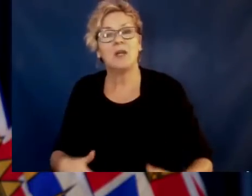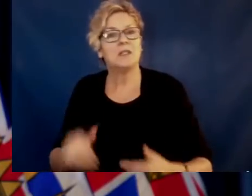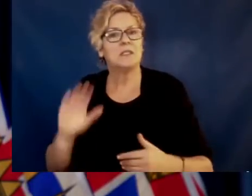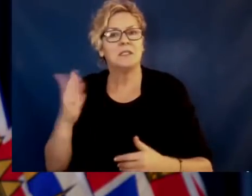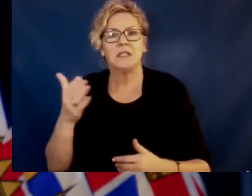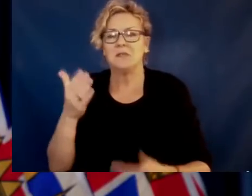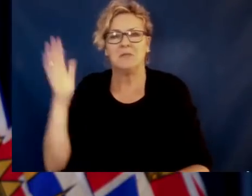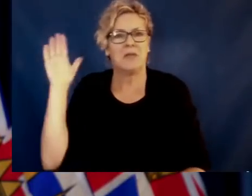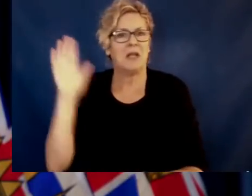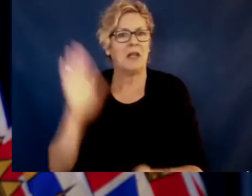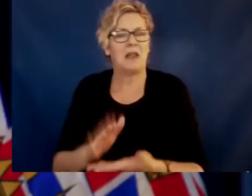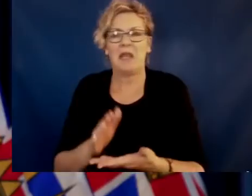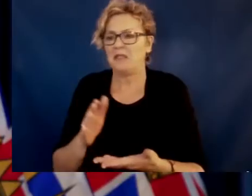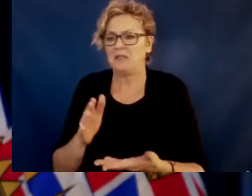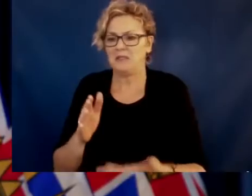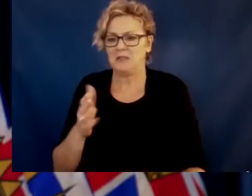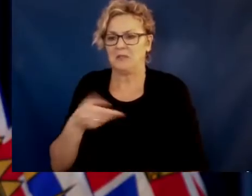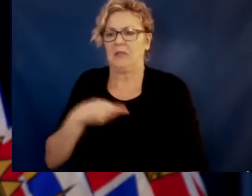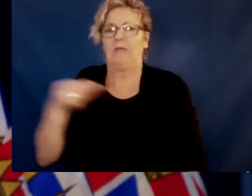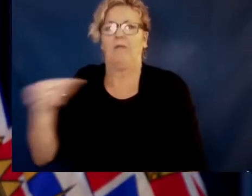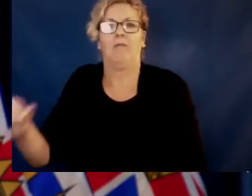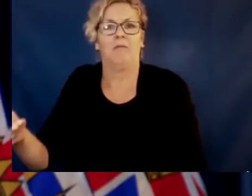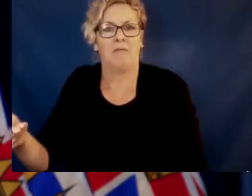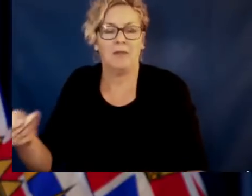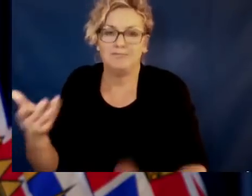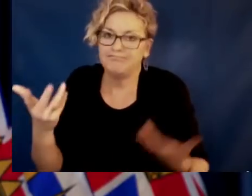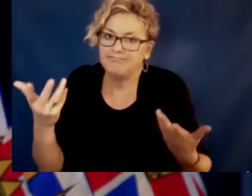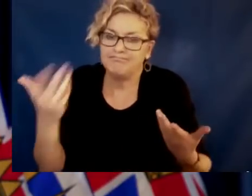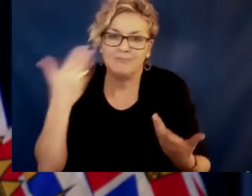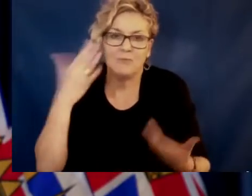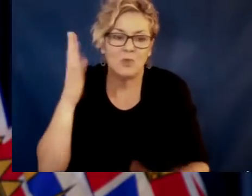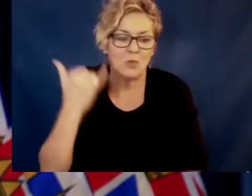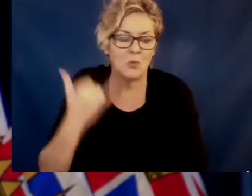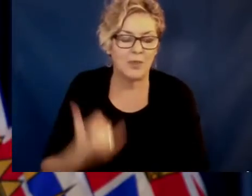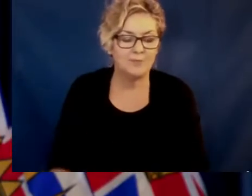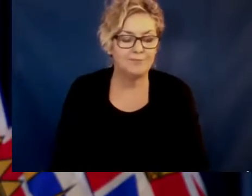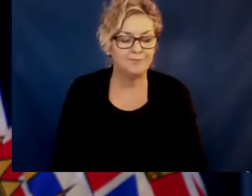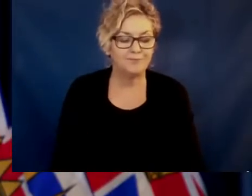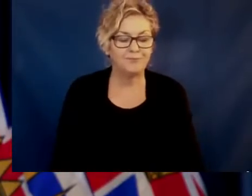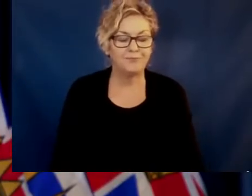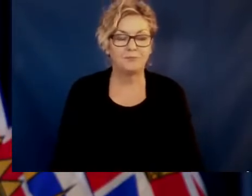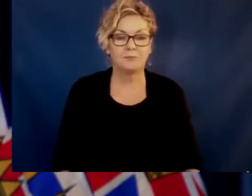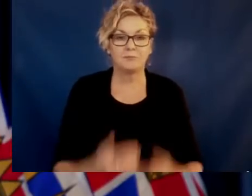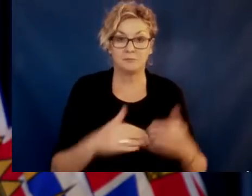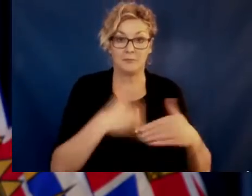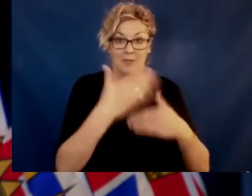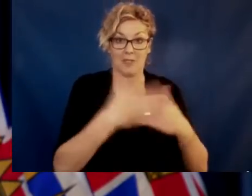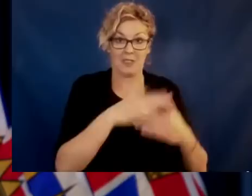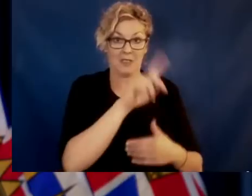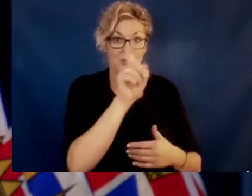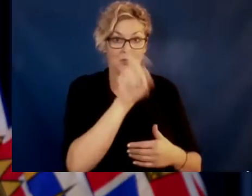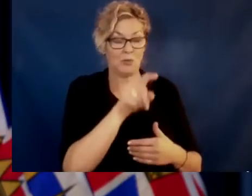reporting they're having a difficult time securing doses of flu zone for seniors. They say 45,000